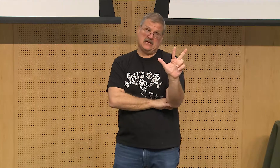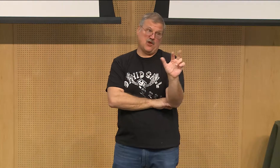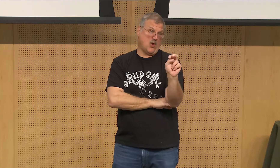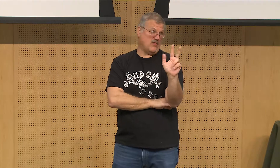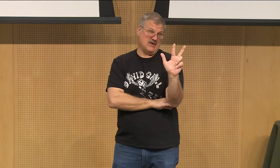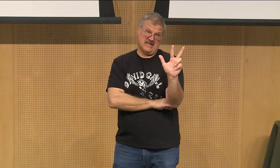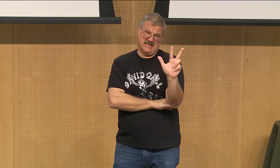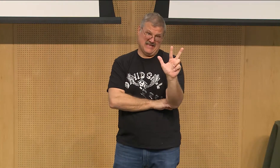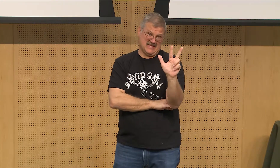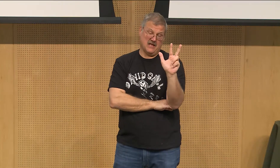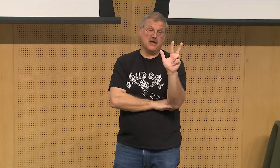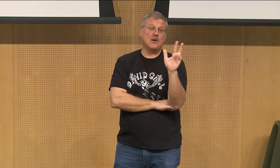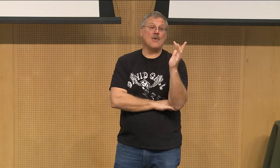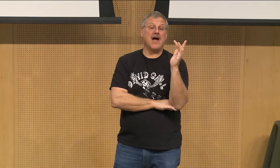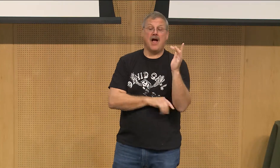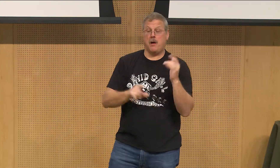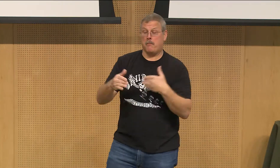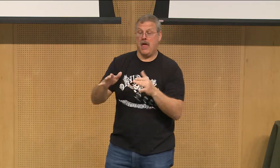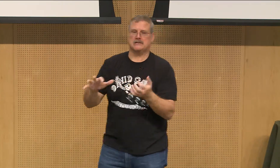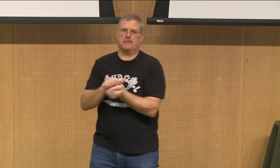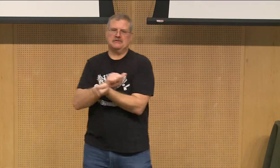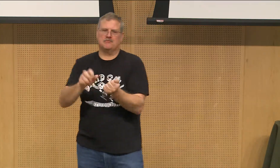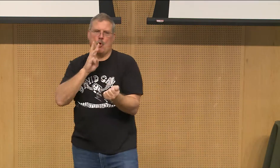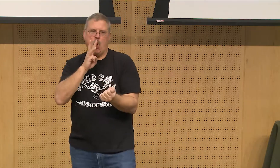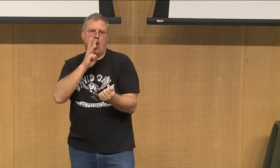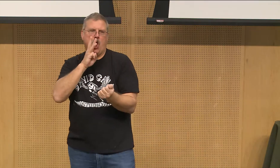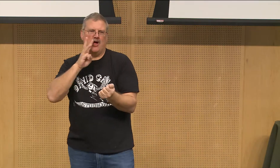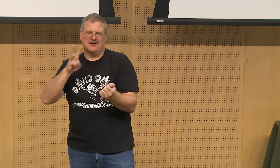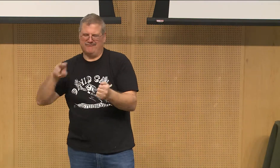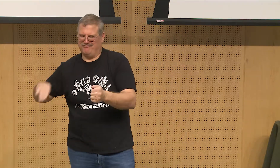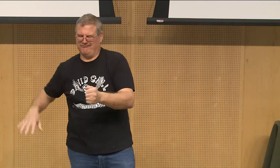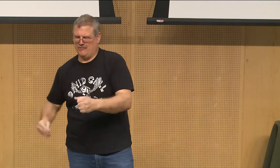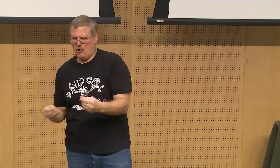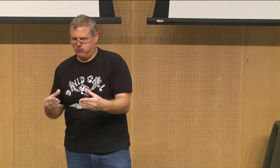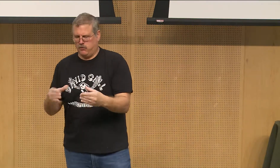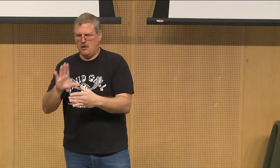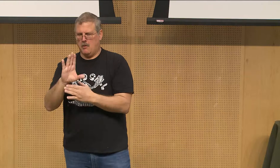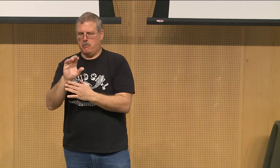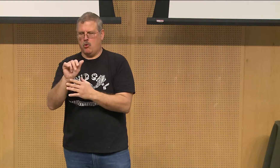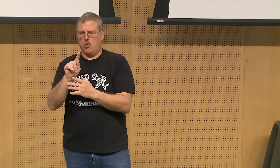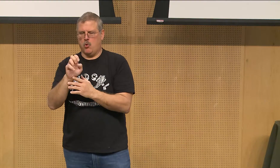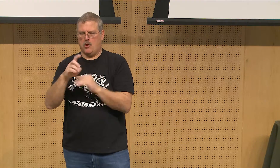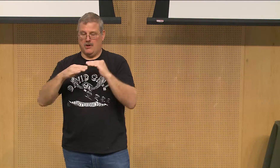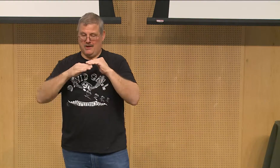because the blocks were damaged with water. They became bloated. The linoleum was just ruined,